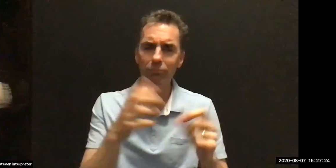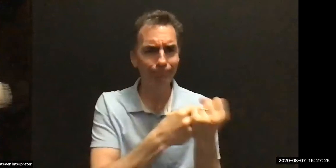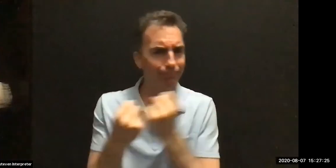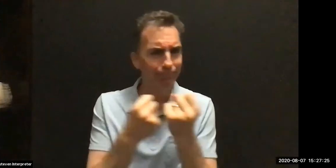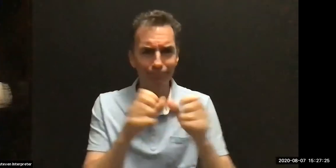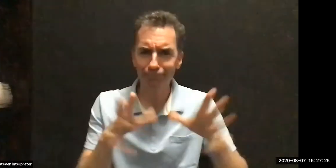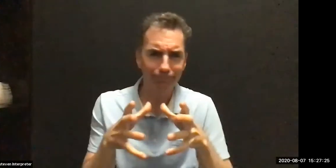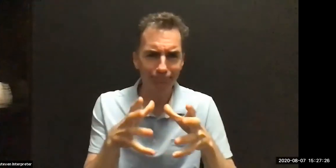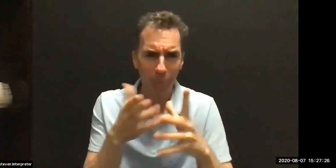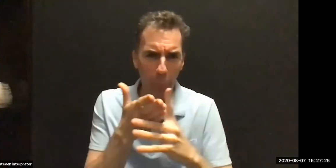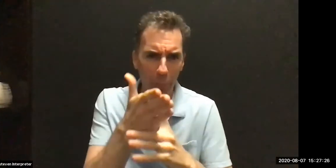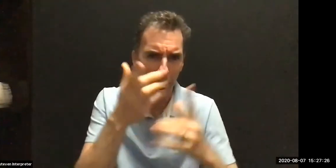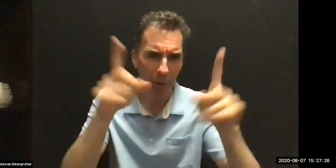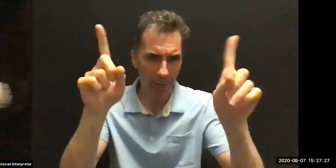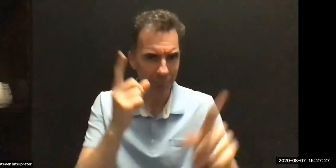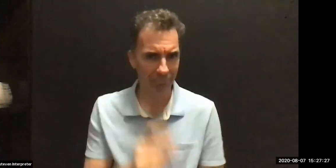Channelle Charest: Yes. Yeah, I think.